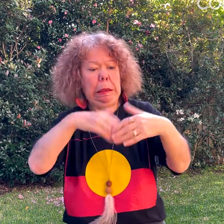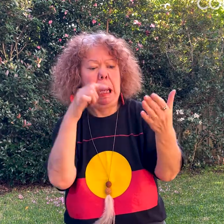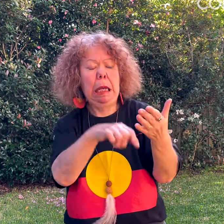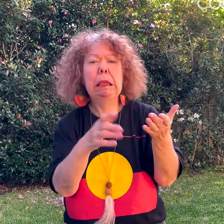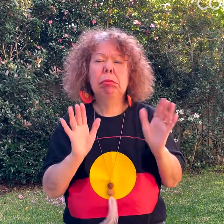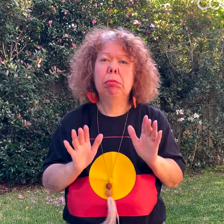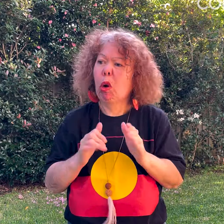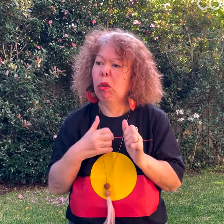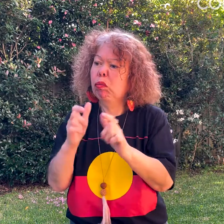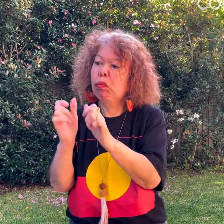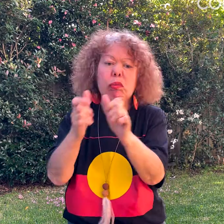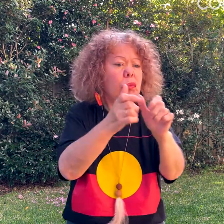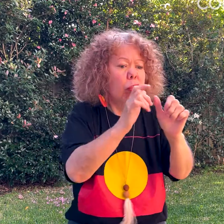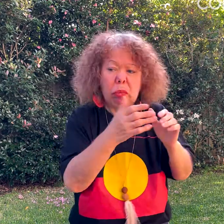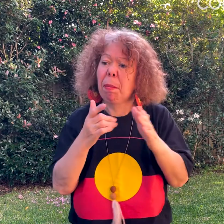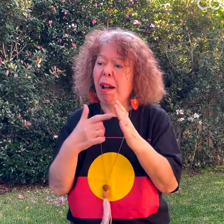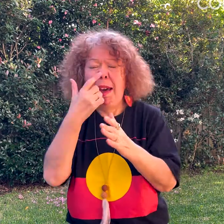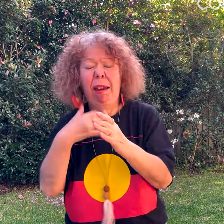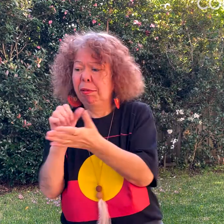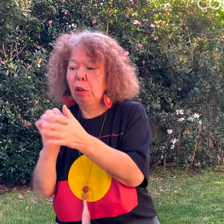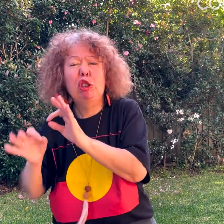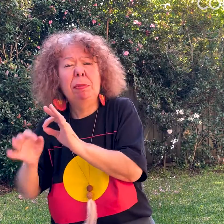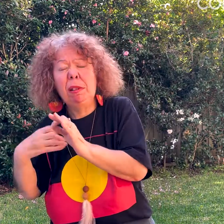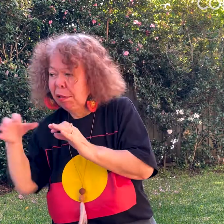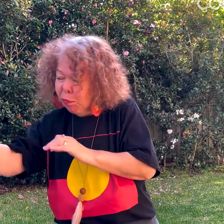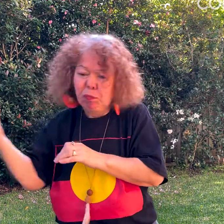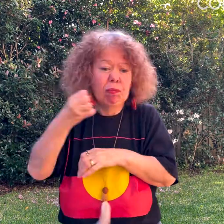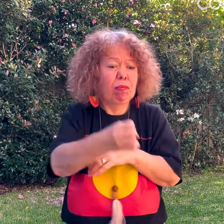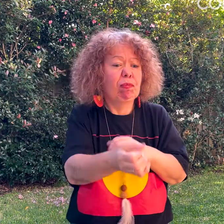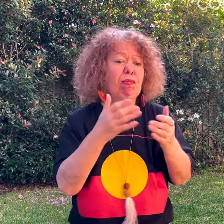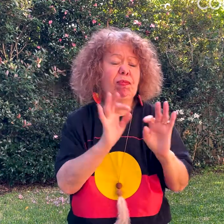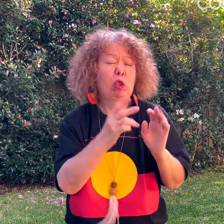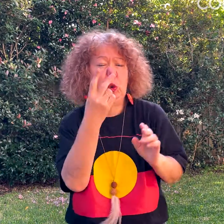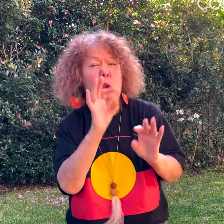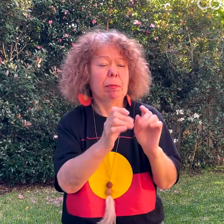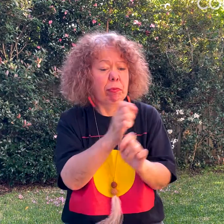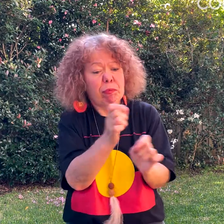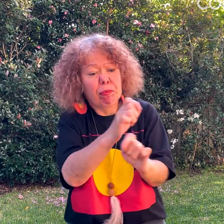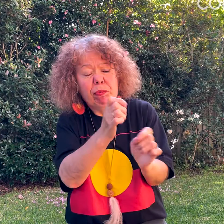and often there are many of these types of presentations throughout the day. I bring my own interpreters to be able to access these presentations.